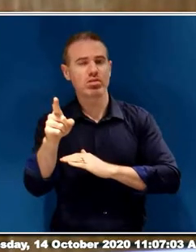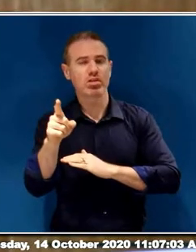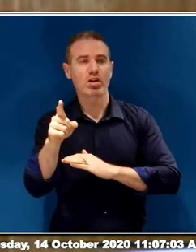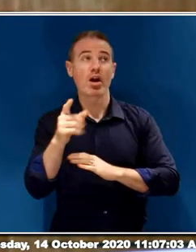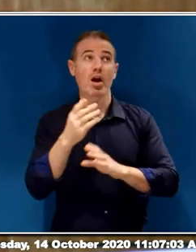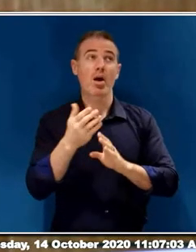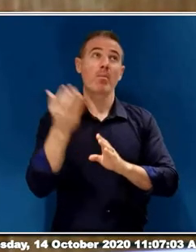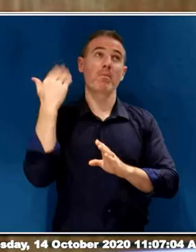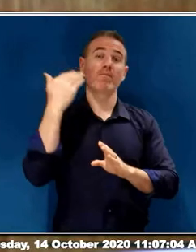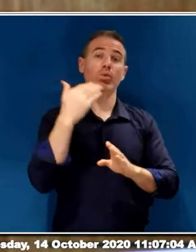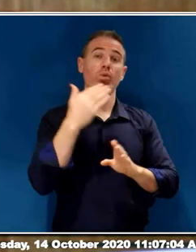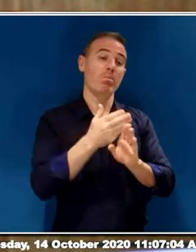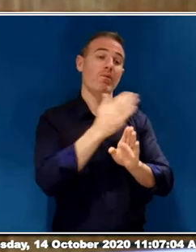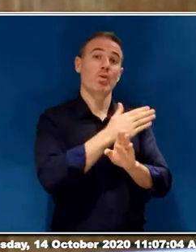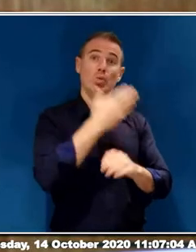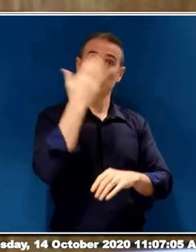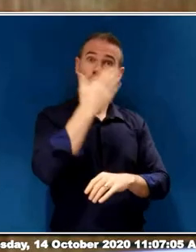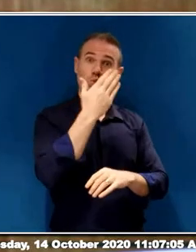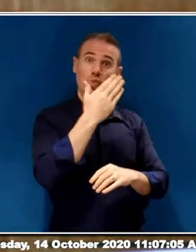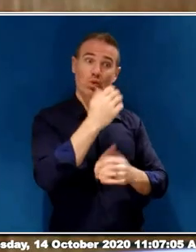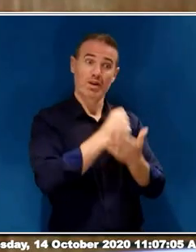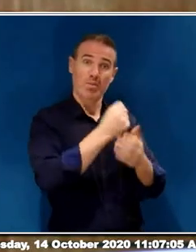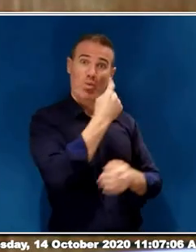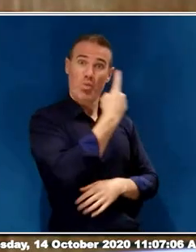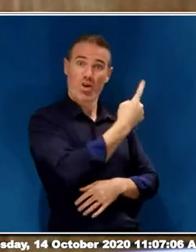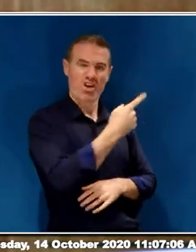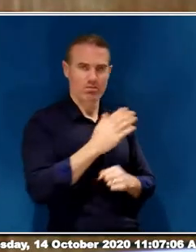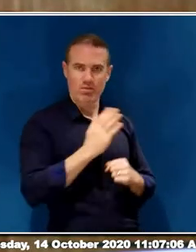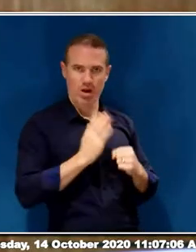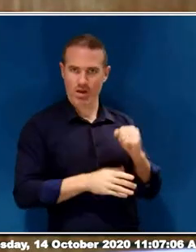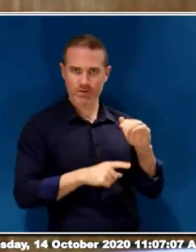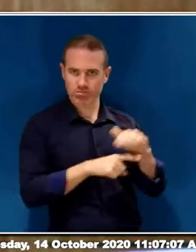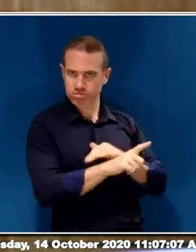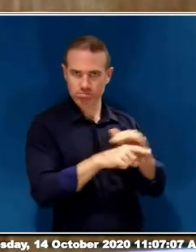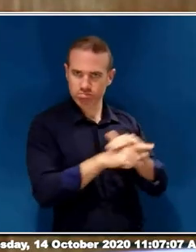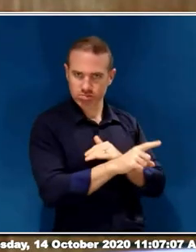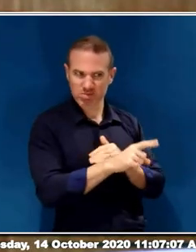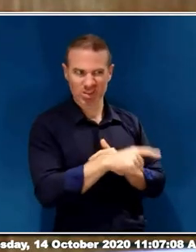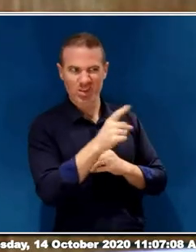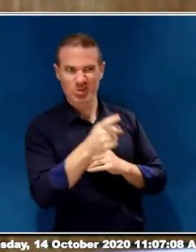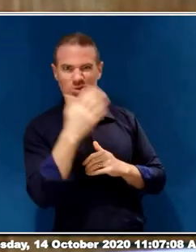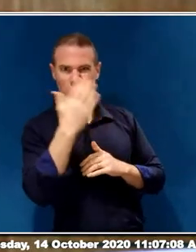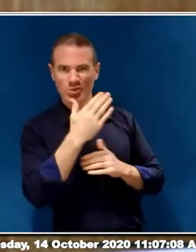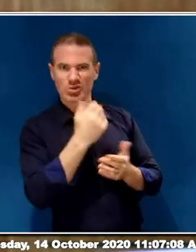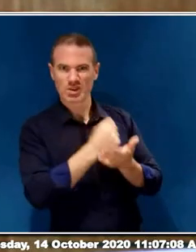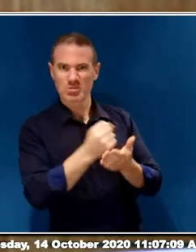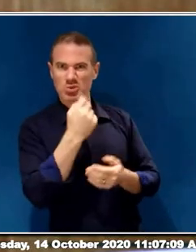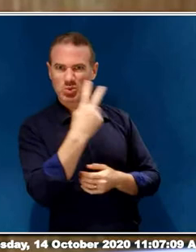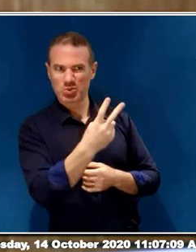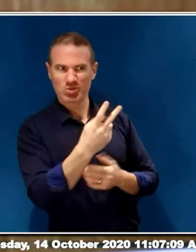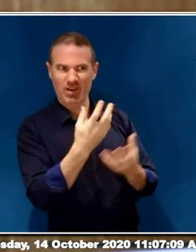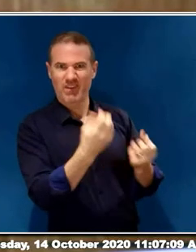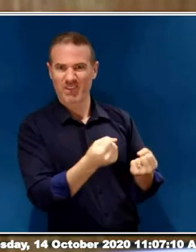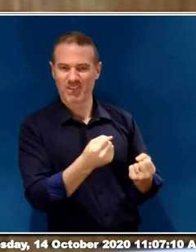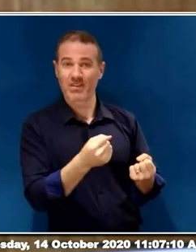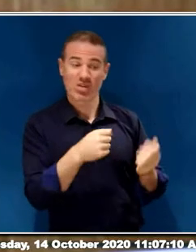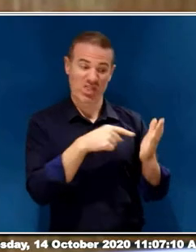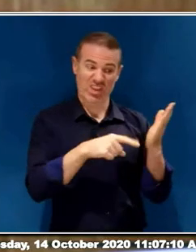school grounds --- so, don't follow after Kobe. Don't make eye contact with Kobe.